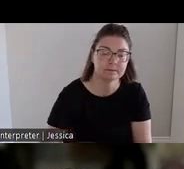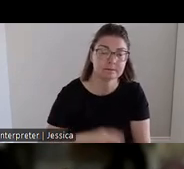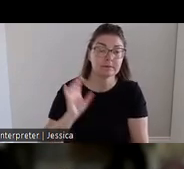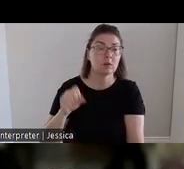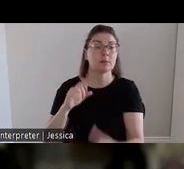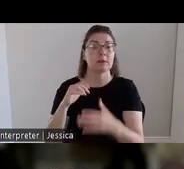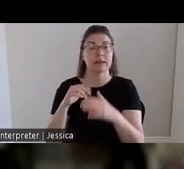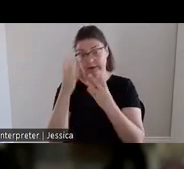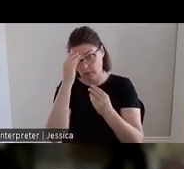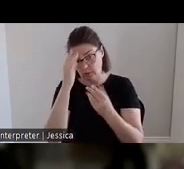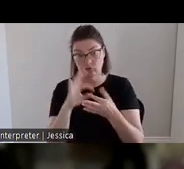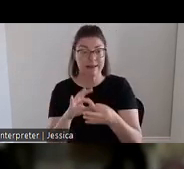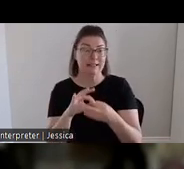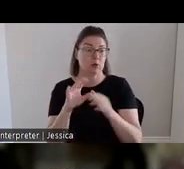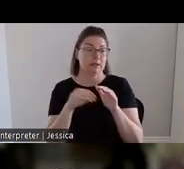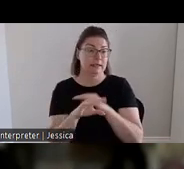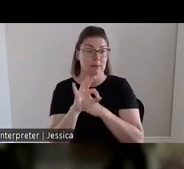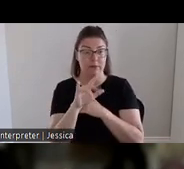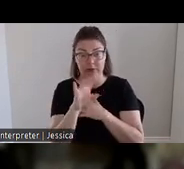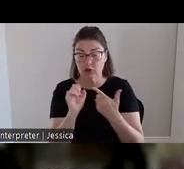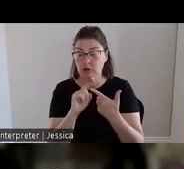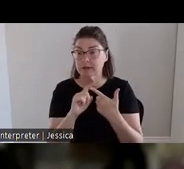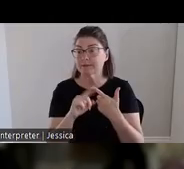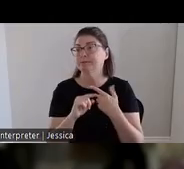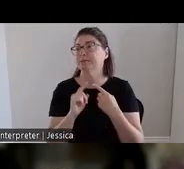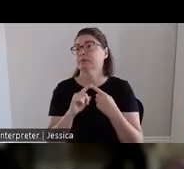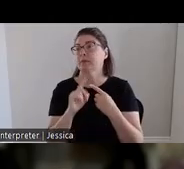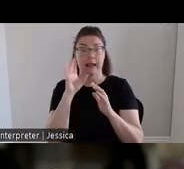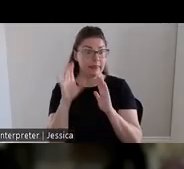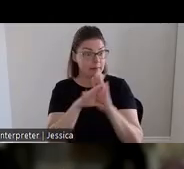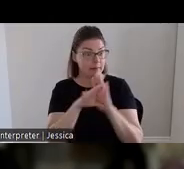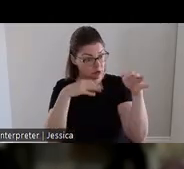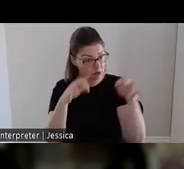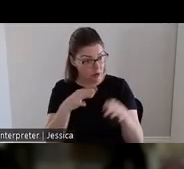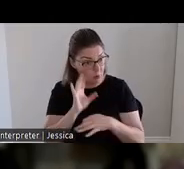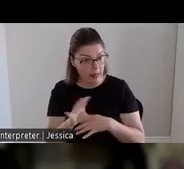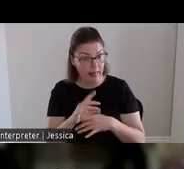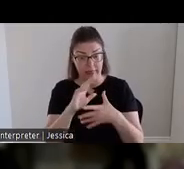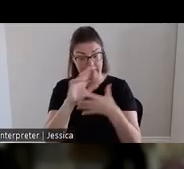accessibility features, like ‘are the images described?’,‘are the videos captioned?’,